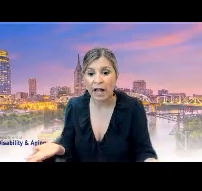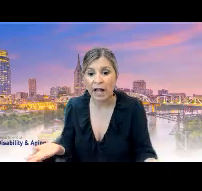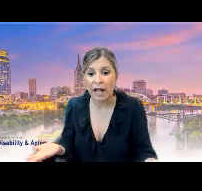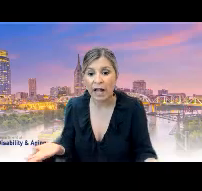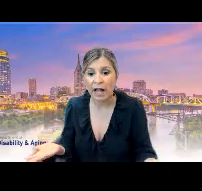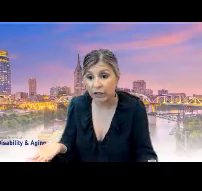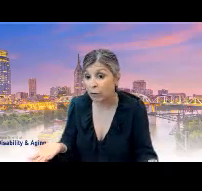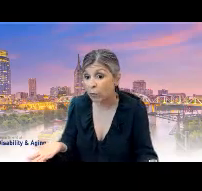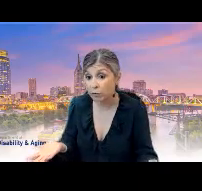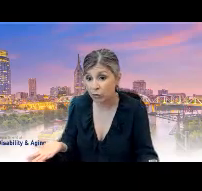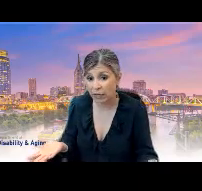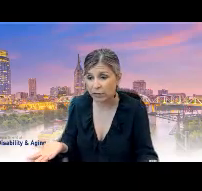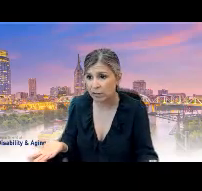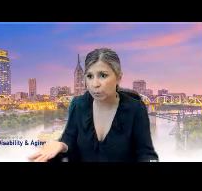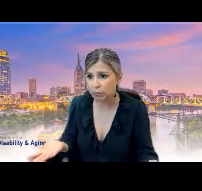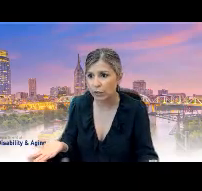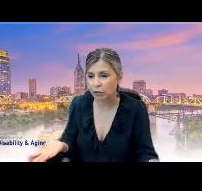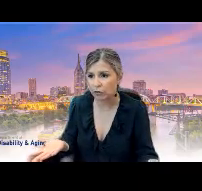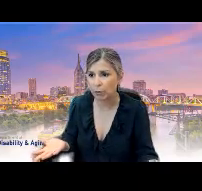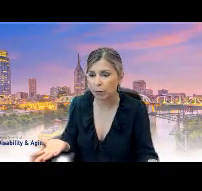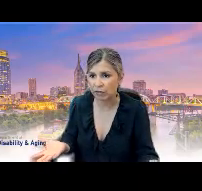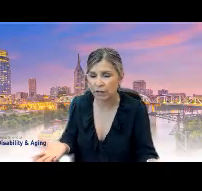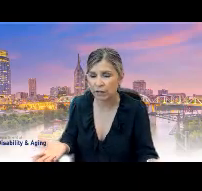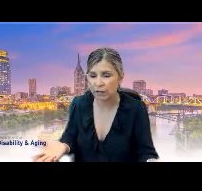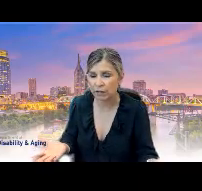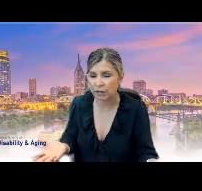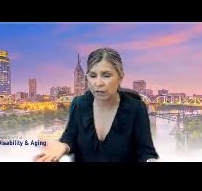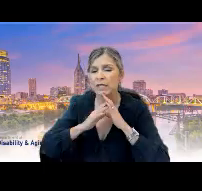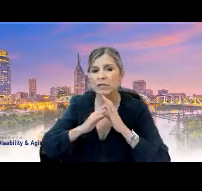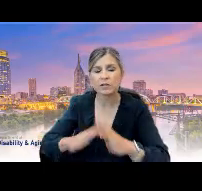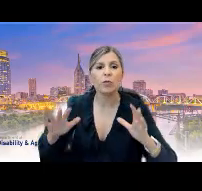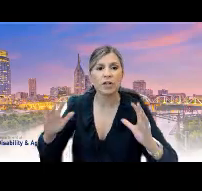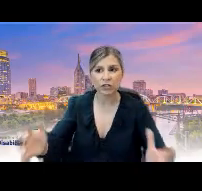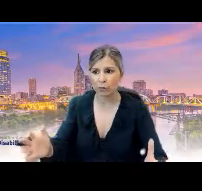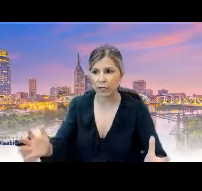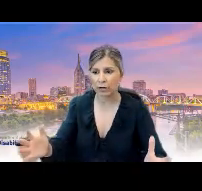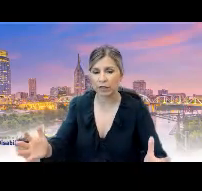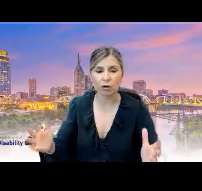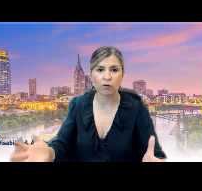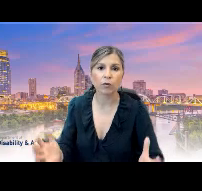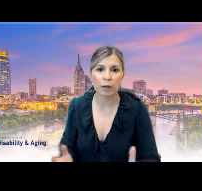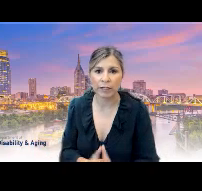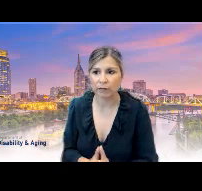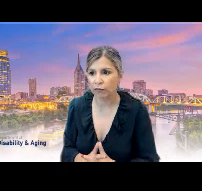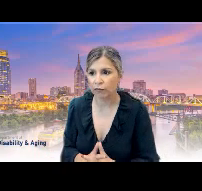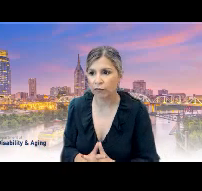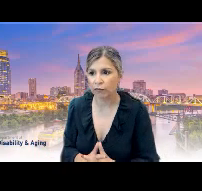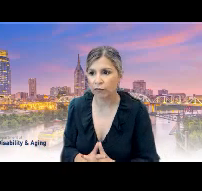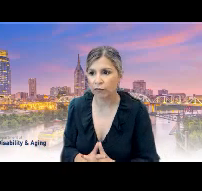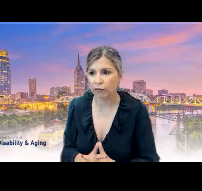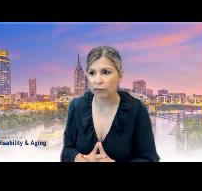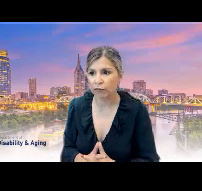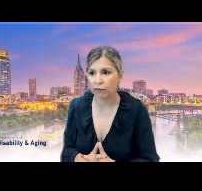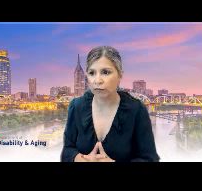Average cost saving of almost $2000 per person. There can be so much out there that's overwhelming for folks when they are